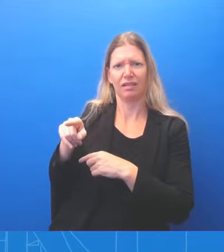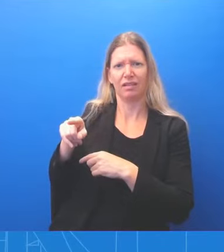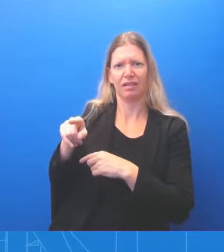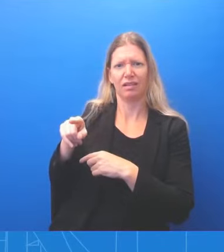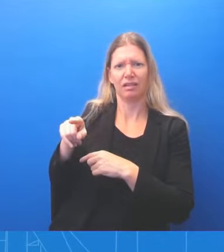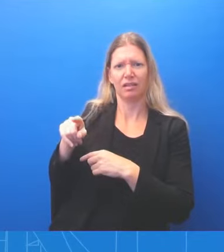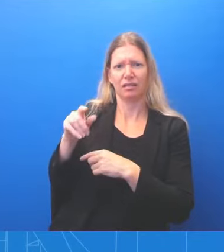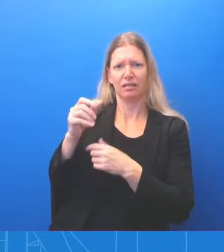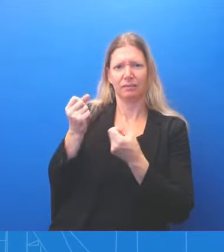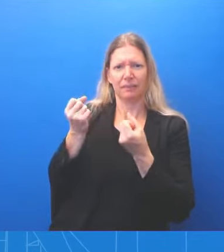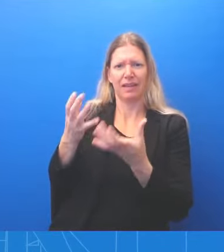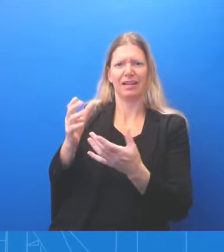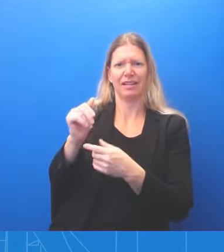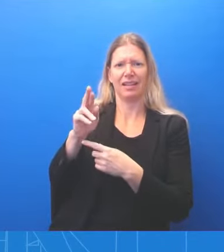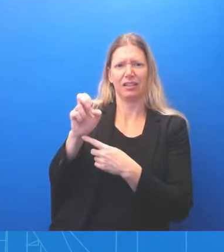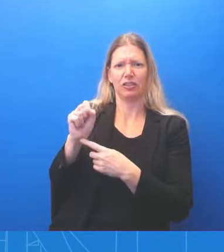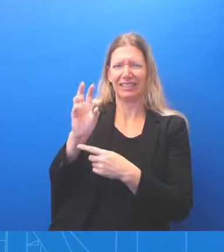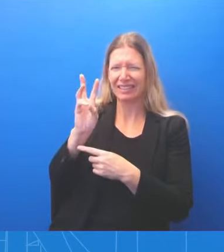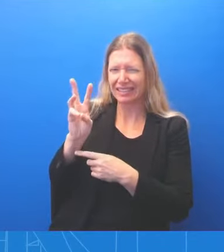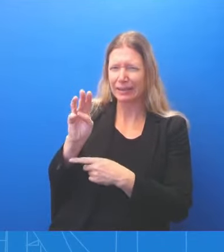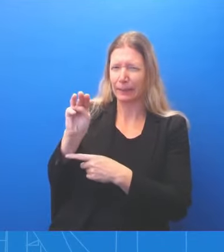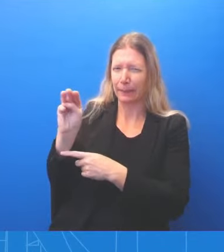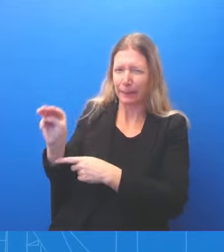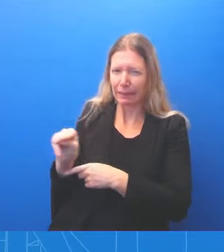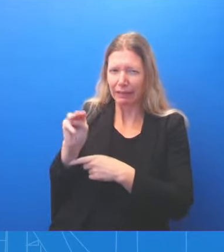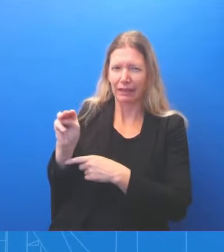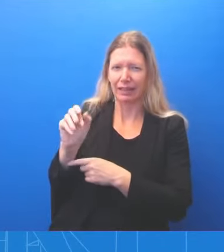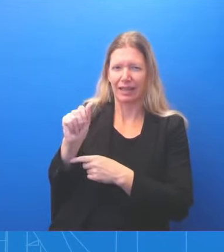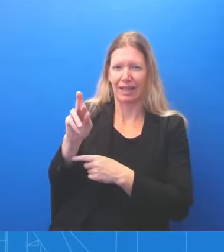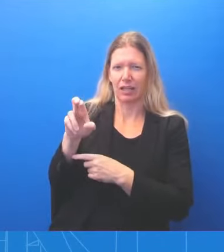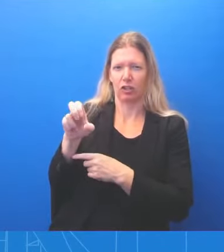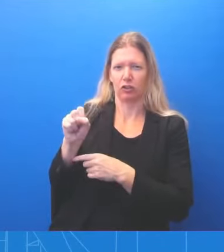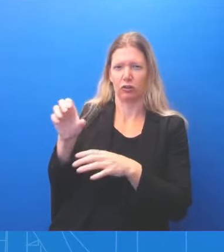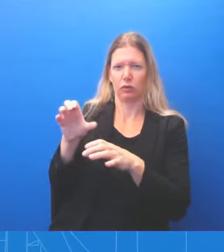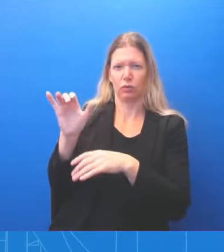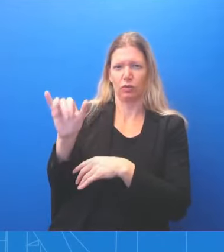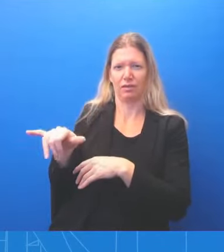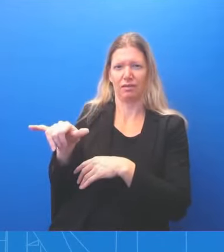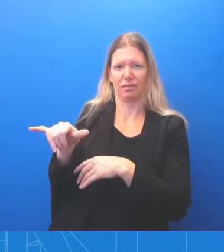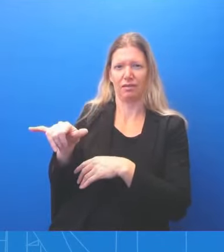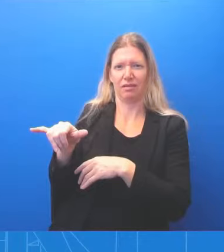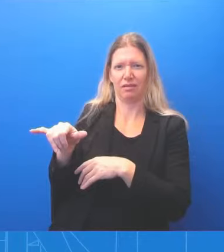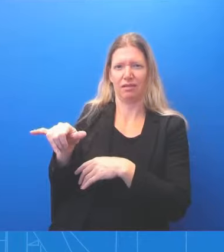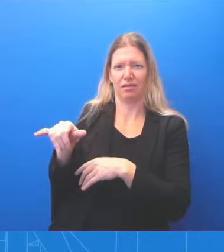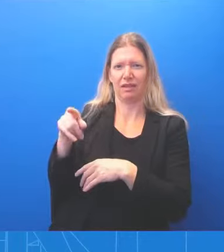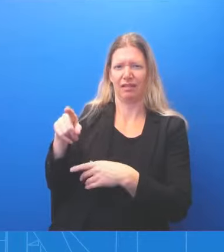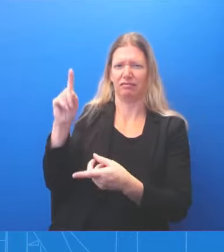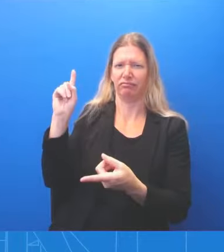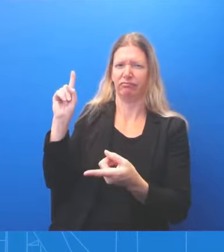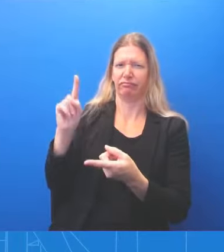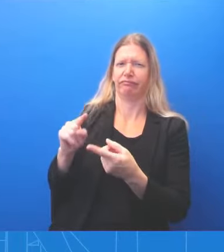And in addition, they restricted ships taking the oil from the rigs -- and natural gas -- from the rigs to the shore.